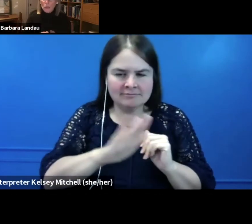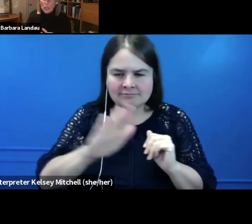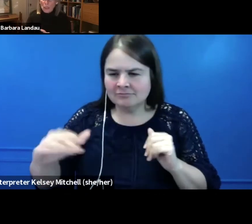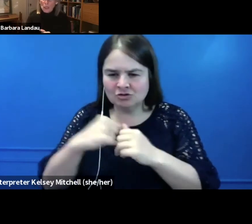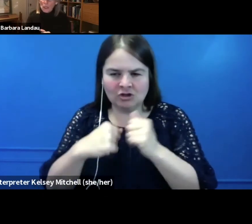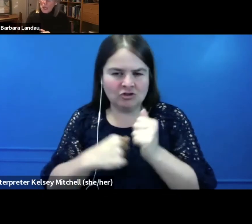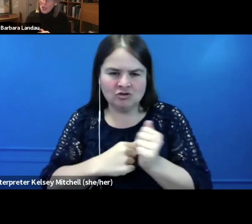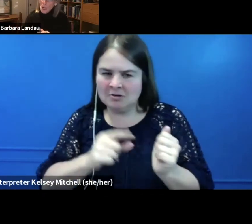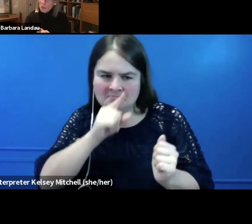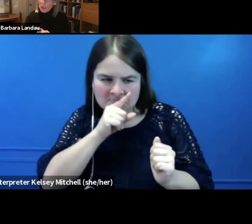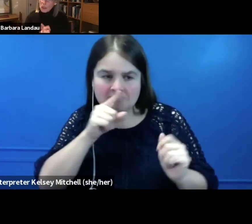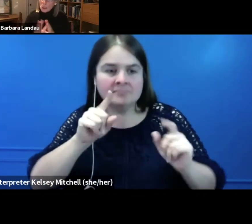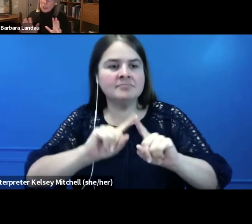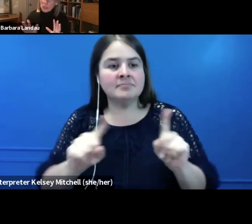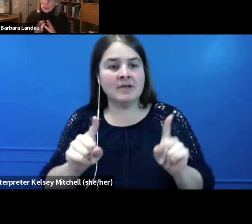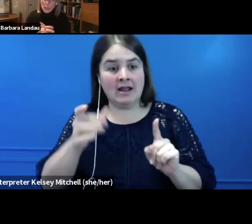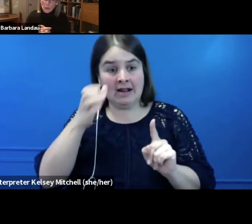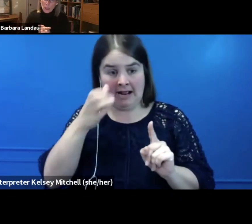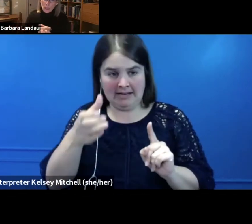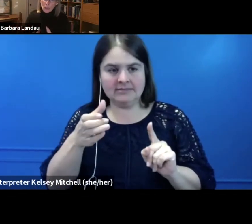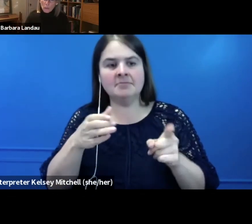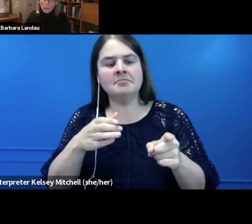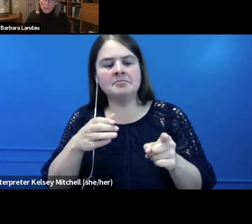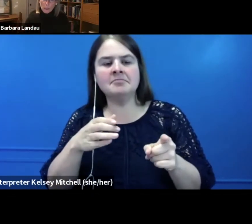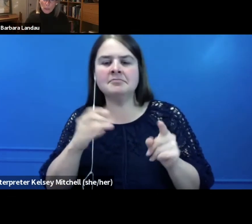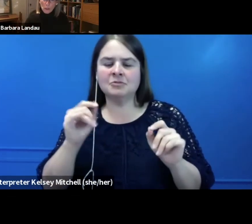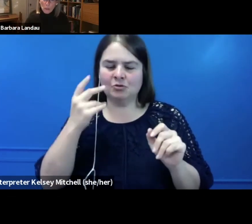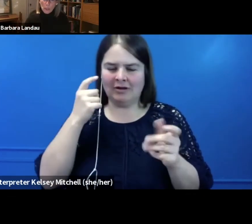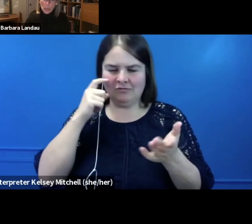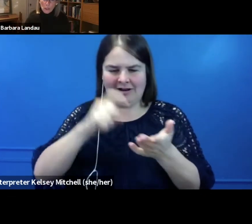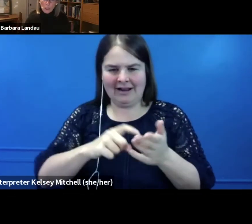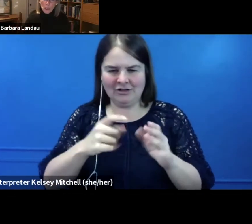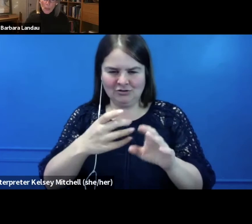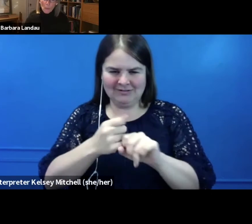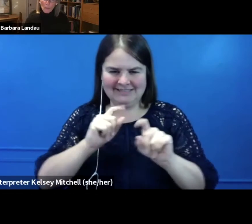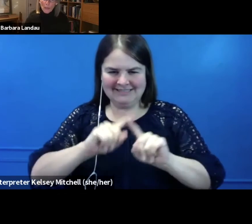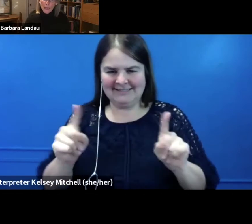sentences but just listen and you can